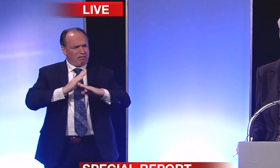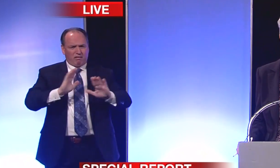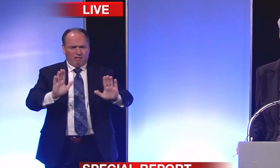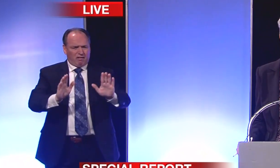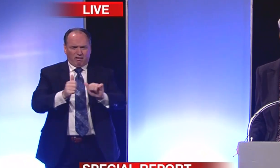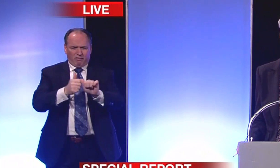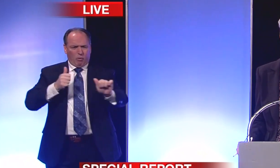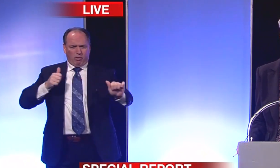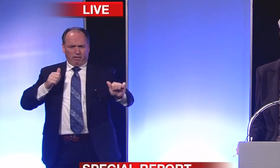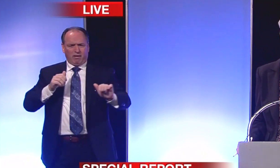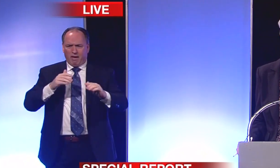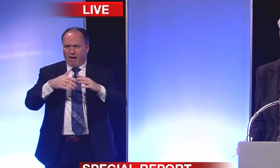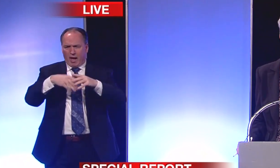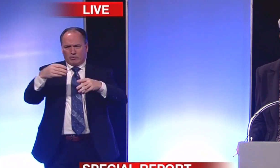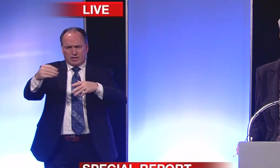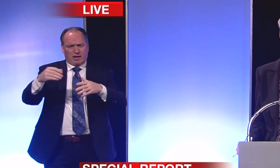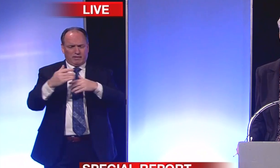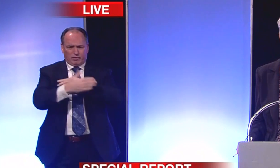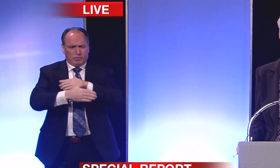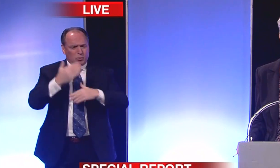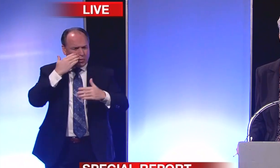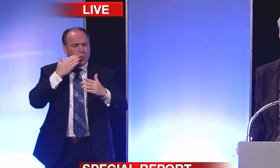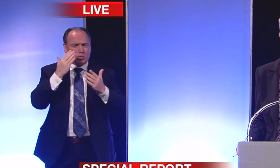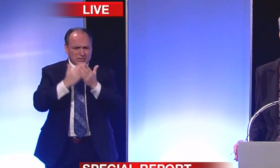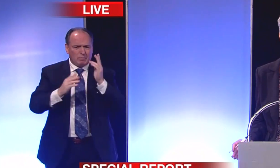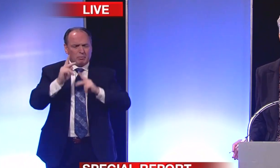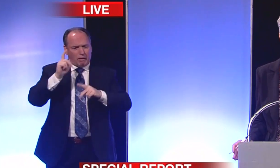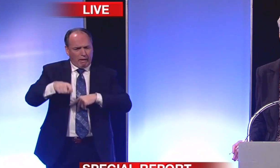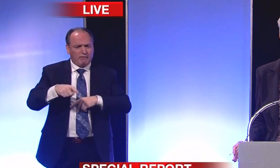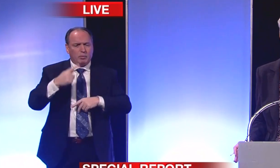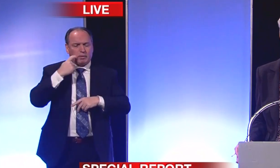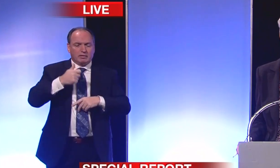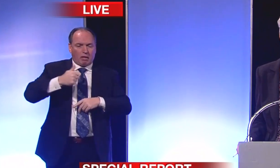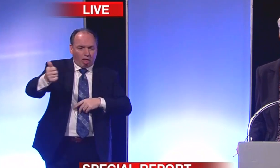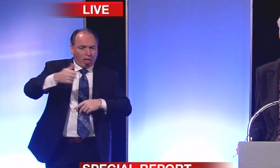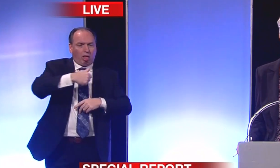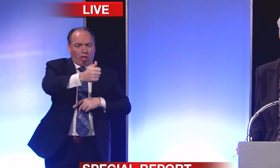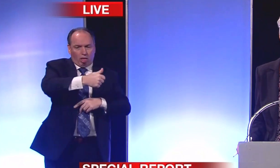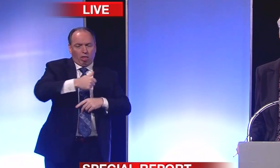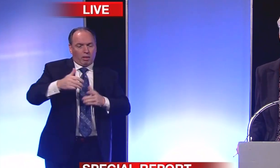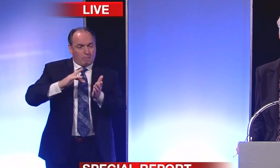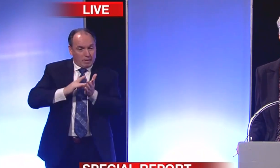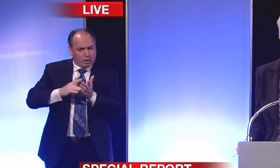I ASKED EVERYONE AND EVERY BUSINESS DO NOT SEND YOUR EMPLOYEES OUT TO TRAVEL. IF YOU CAN AVOID TRAVEL FROM